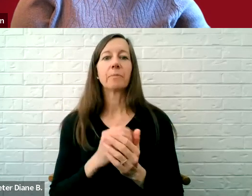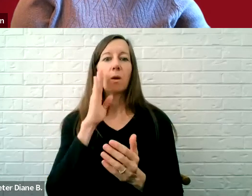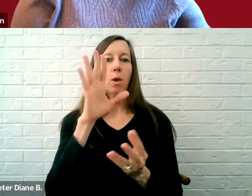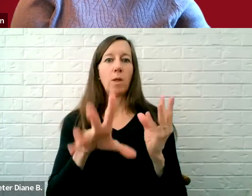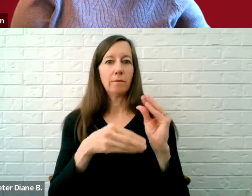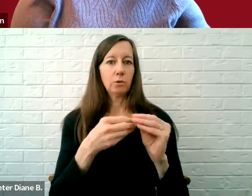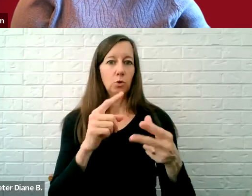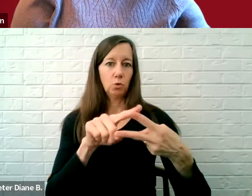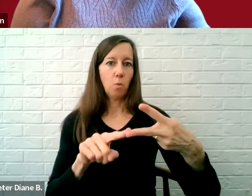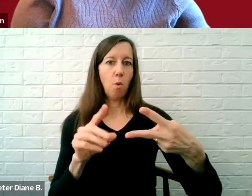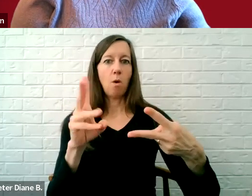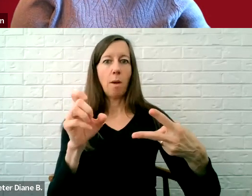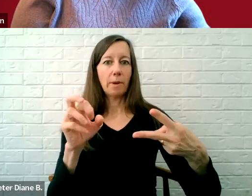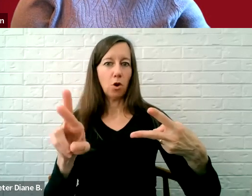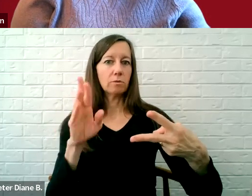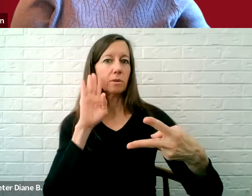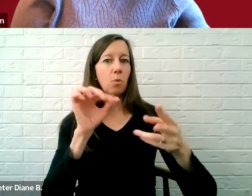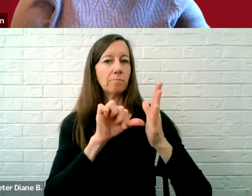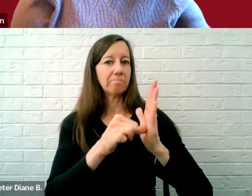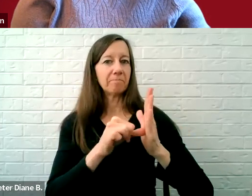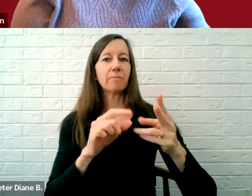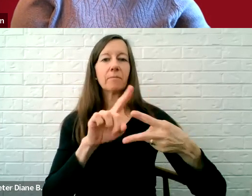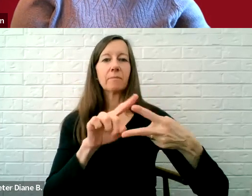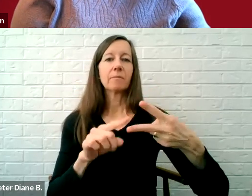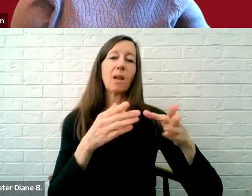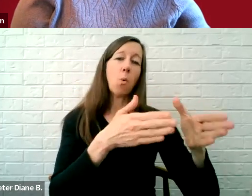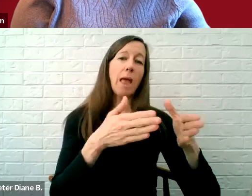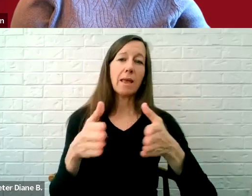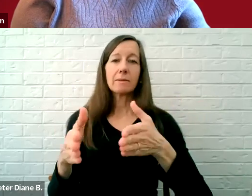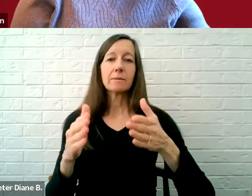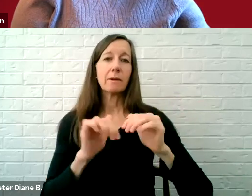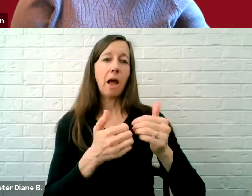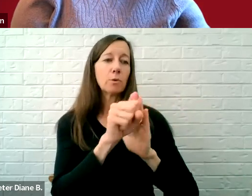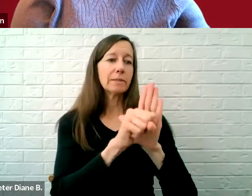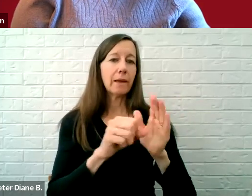that will highlight ways in which states and local communities are finding options